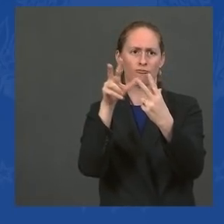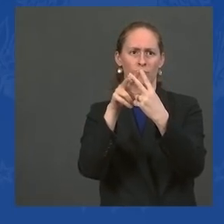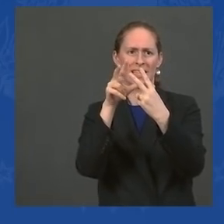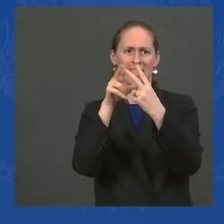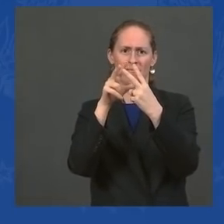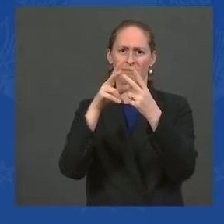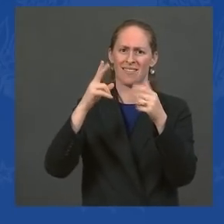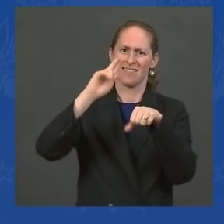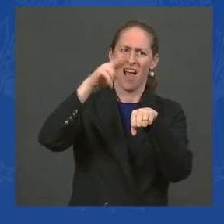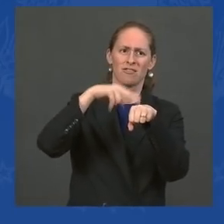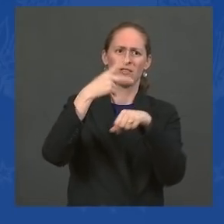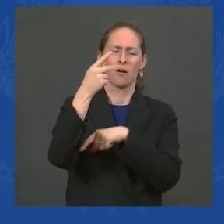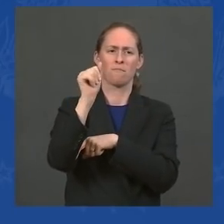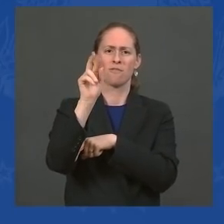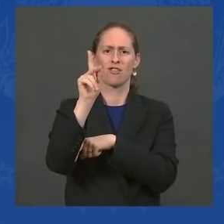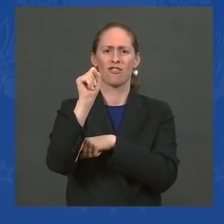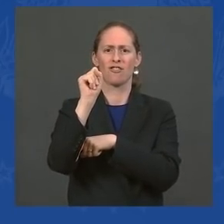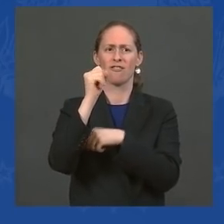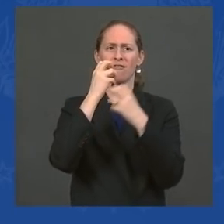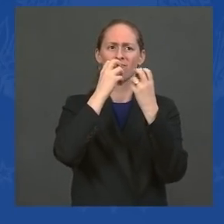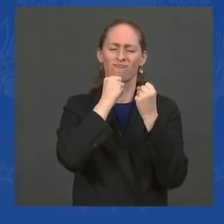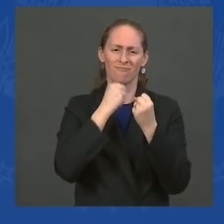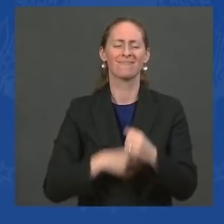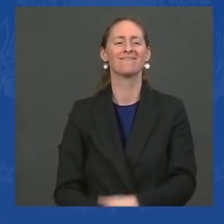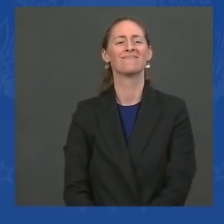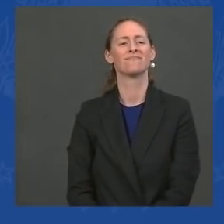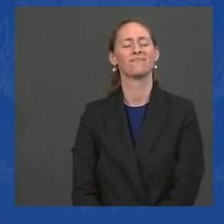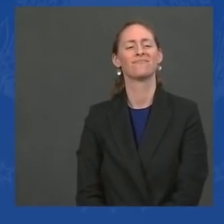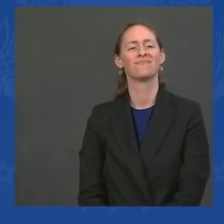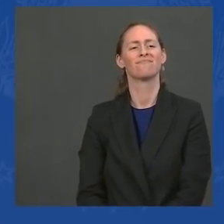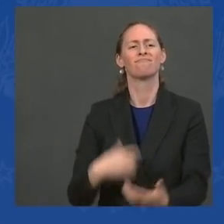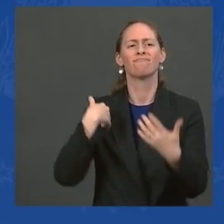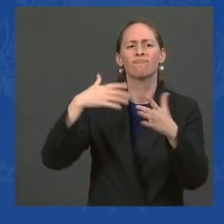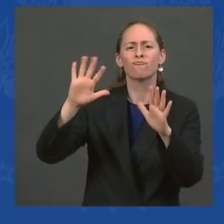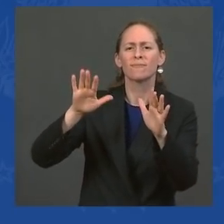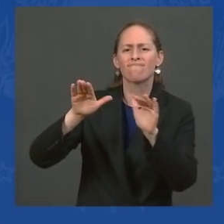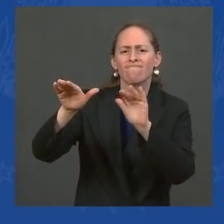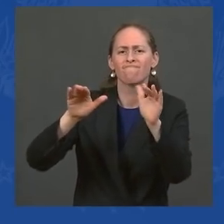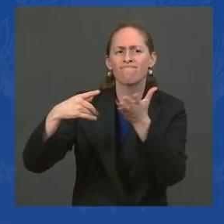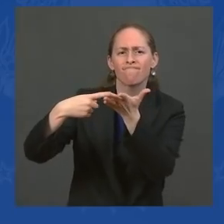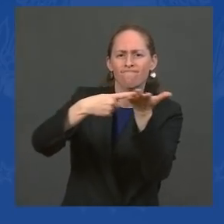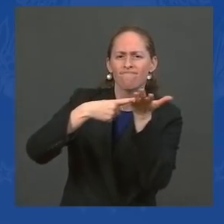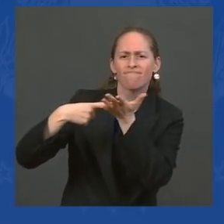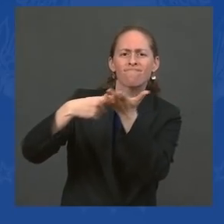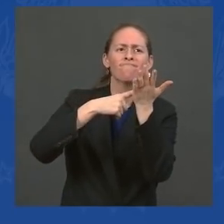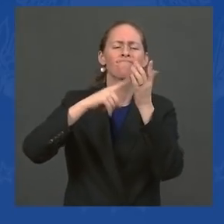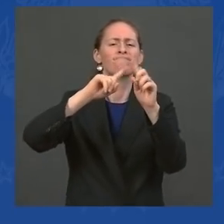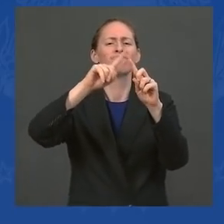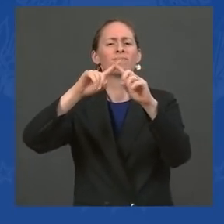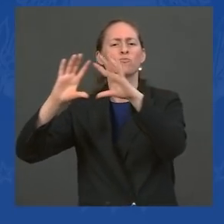with a wide variety of stakeholders. It fulfills a key promise to the American people,